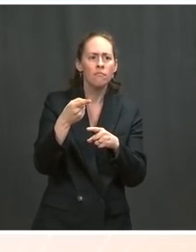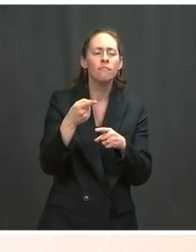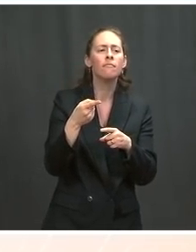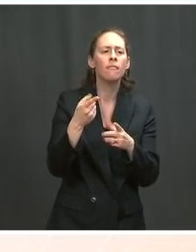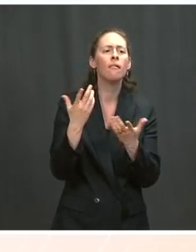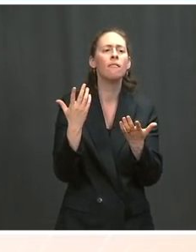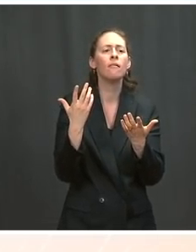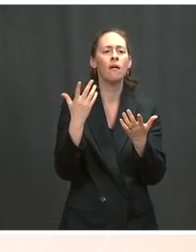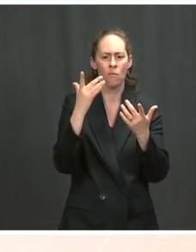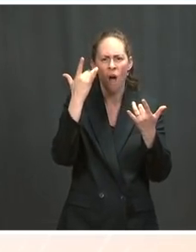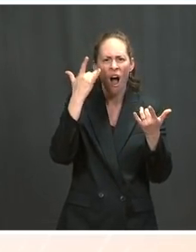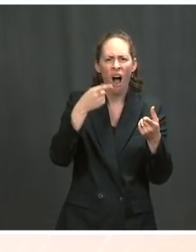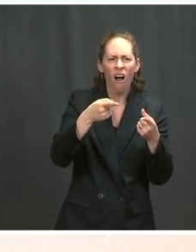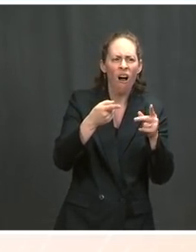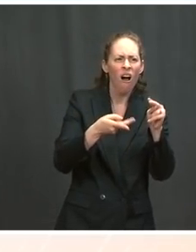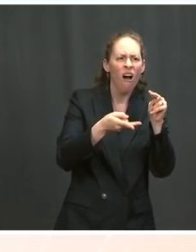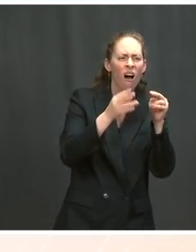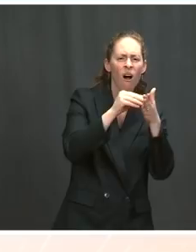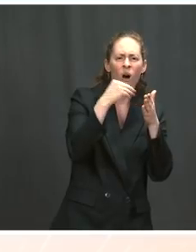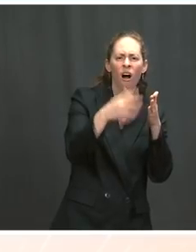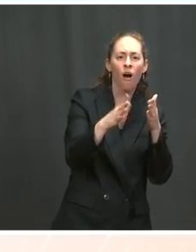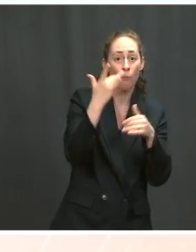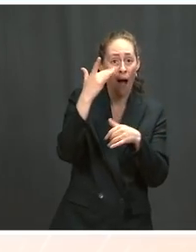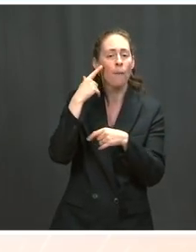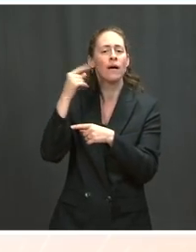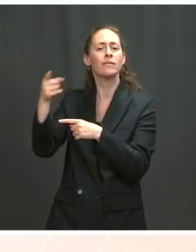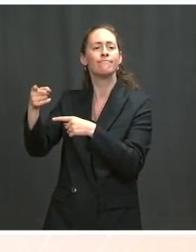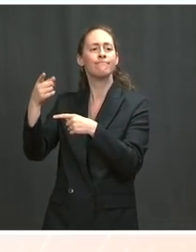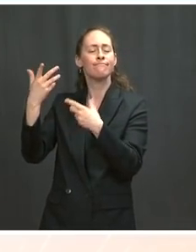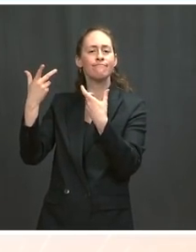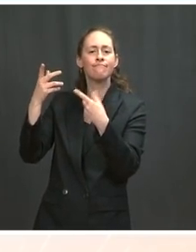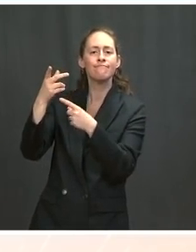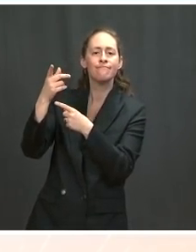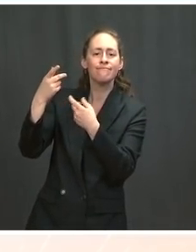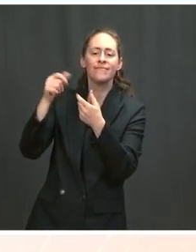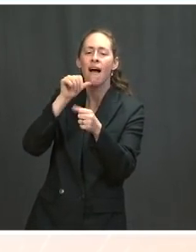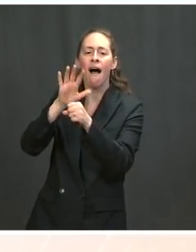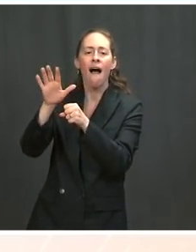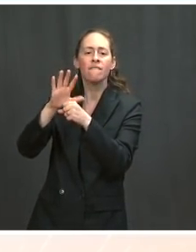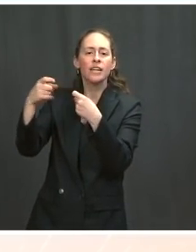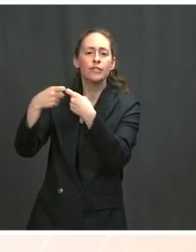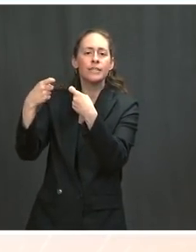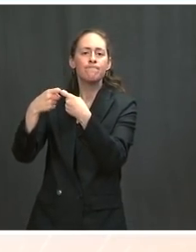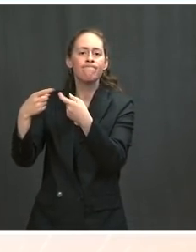that can be explained and we're working to address. And I think as we continue to communicate that,